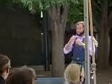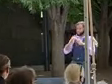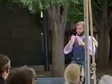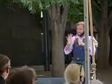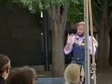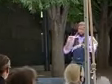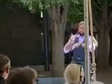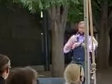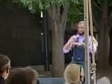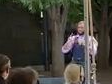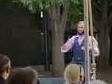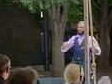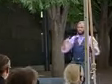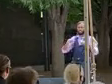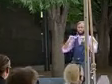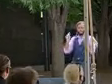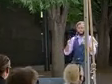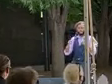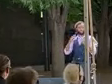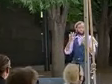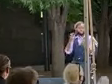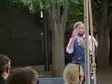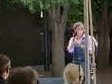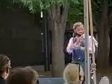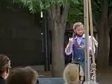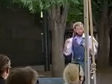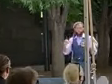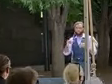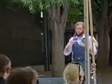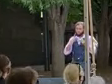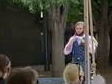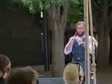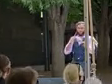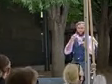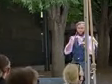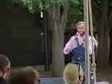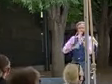so I say to each and every one of you: ONWARDS AND UPWARDS! Thank you.